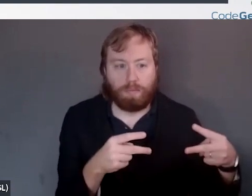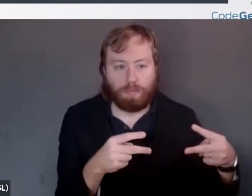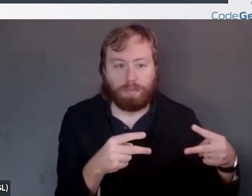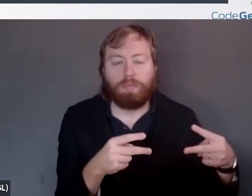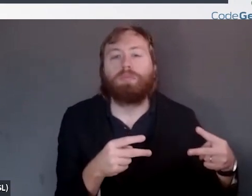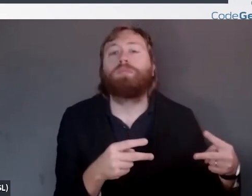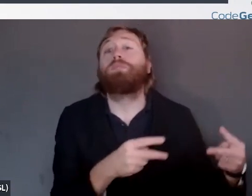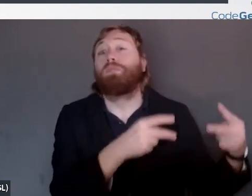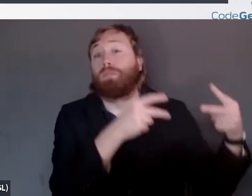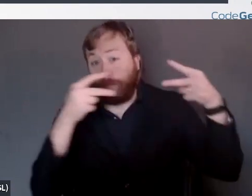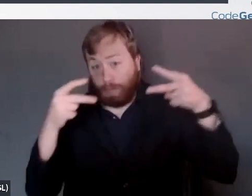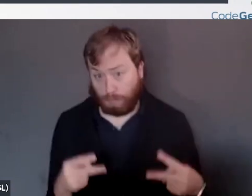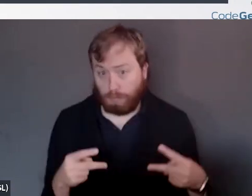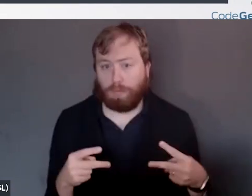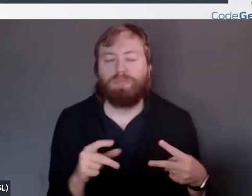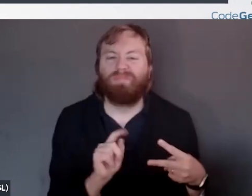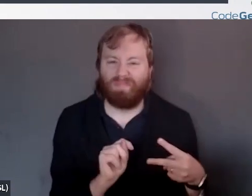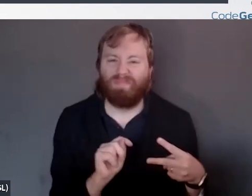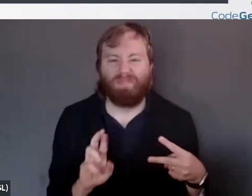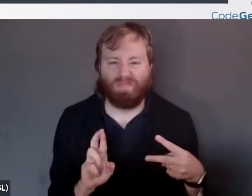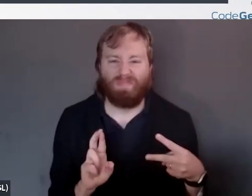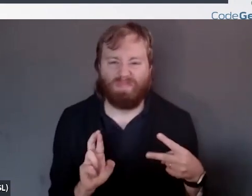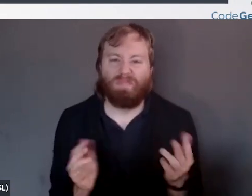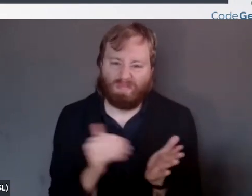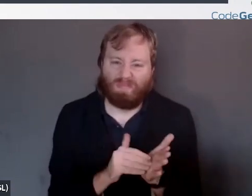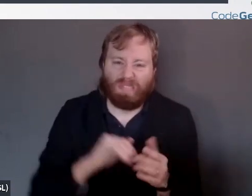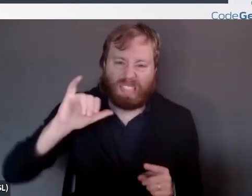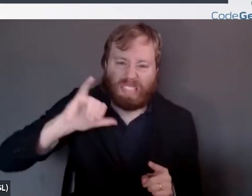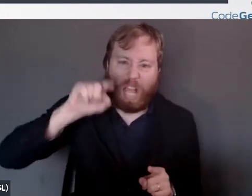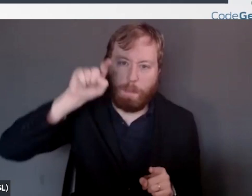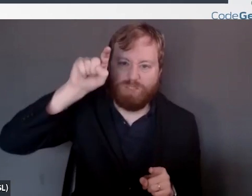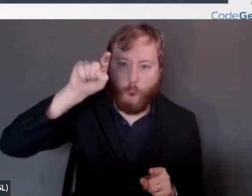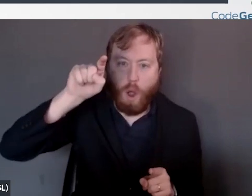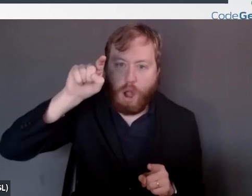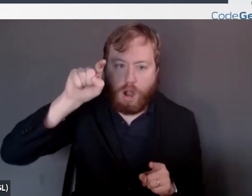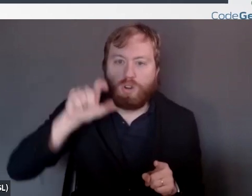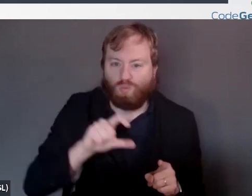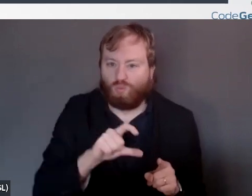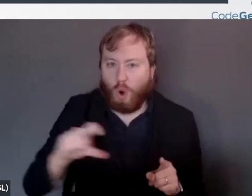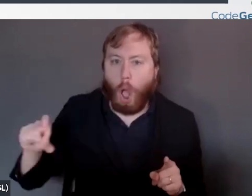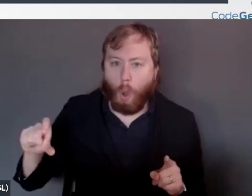Then that also has a single row in it, and that row has a table header,